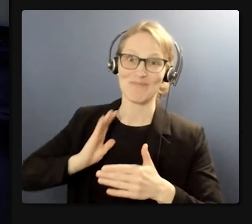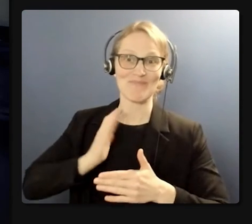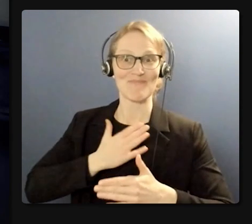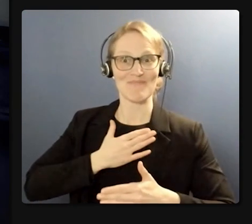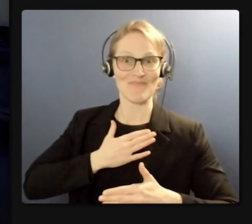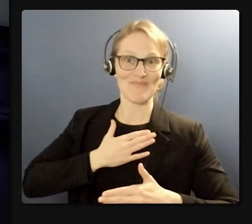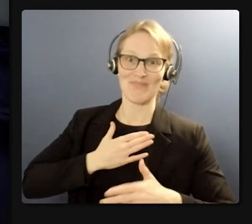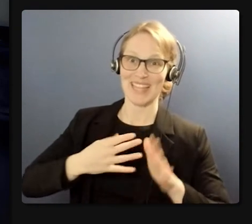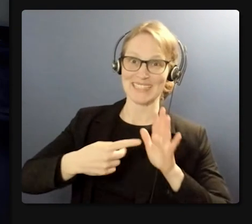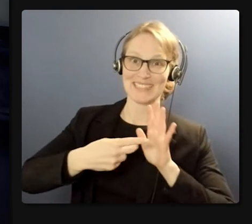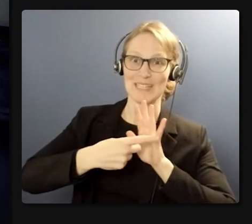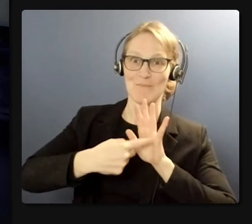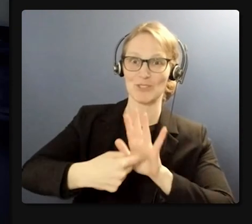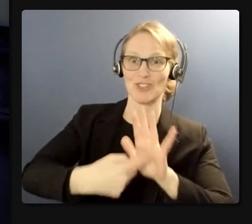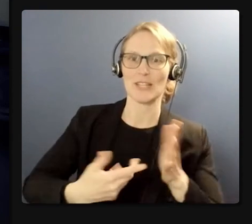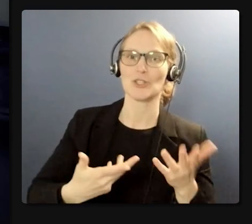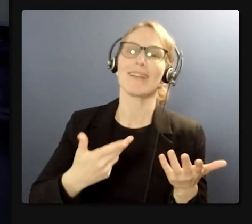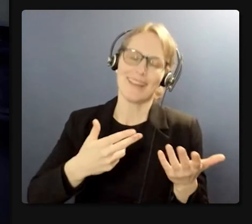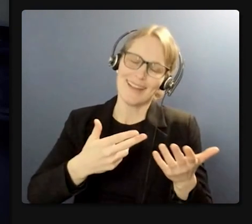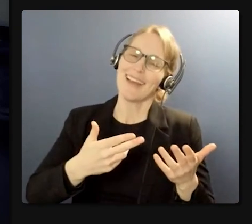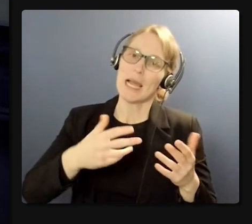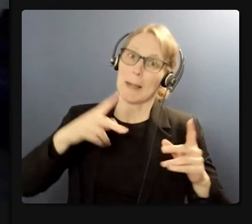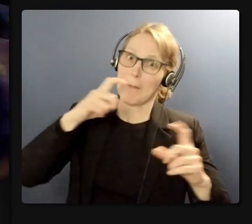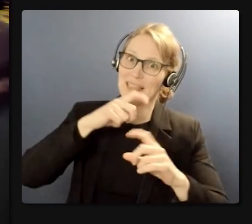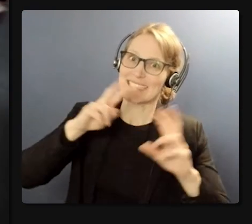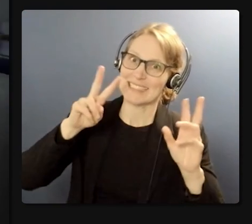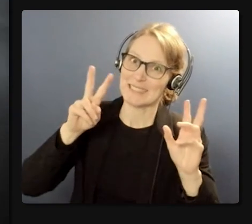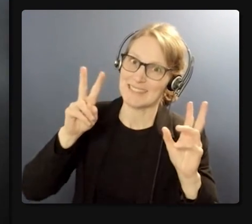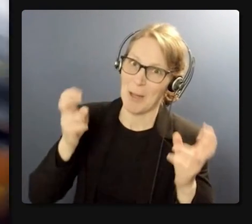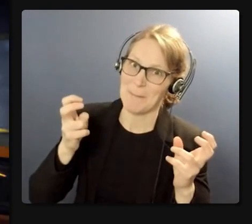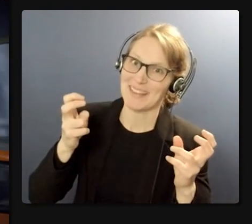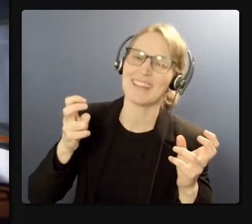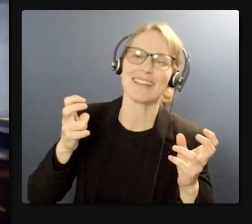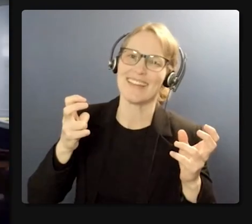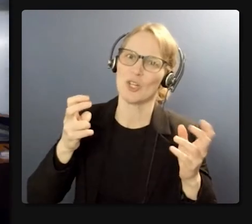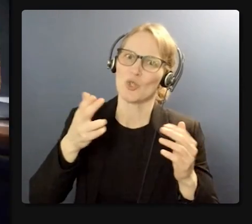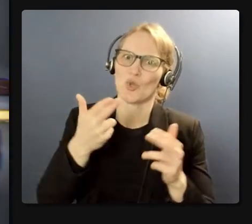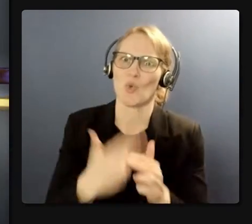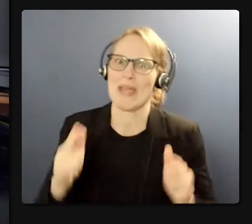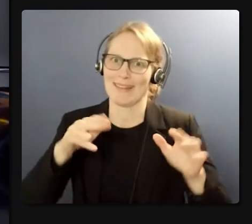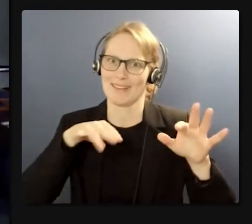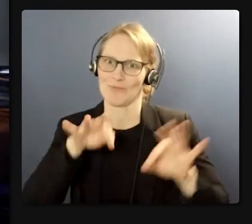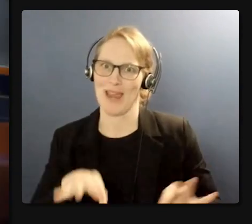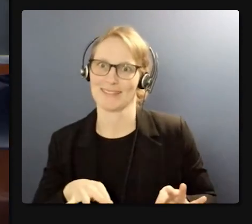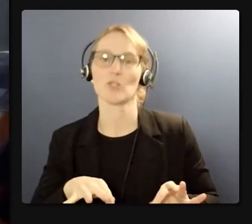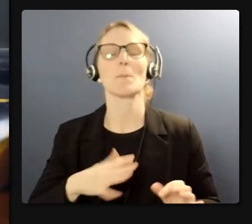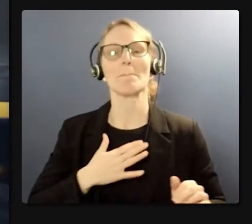That basically concludes our demonstration a very quick talk on a complex topic.